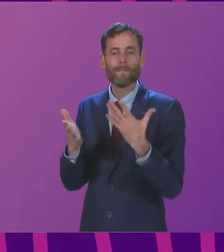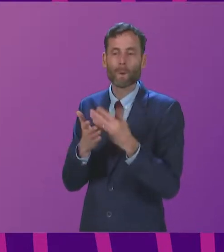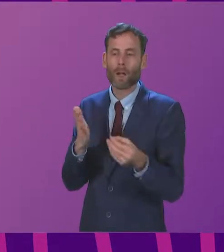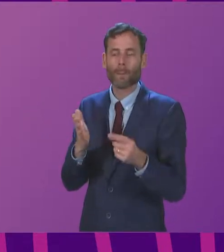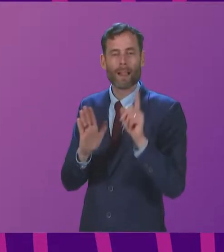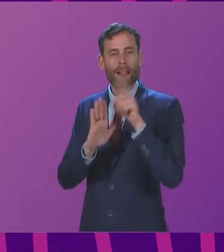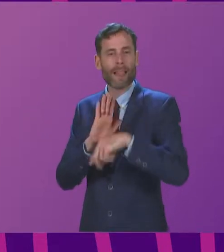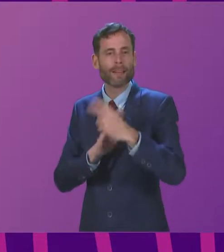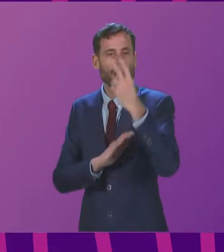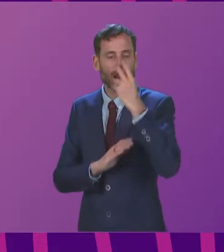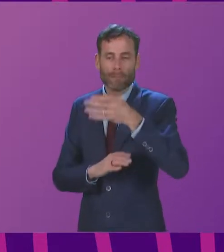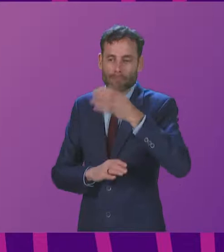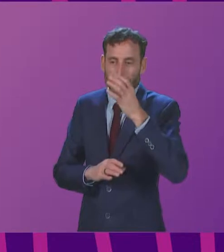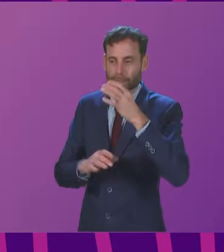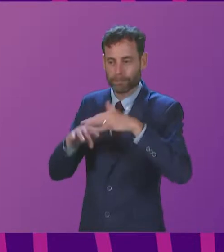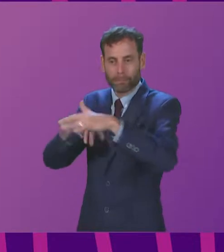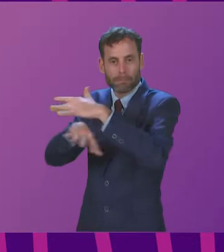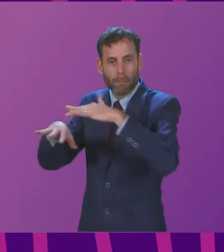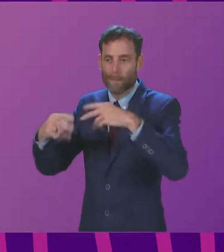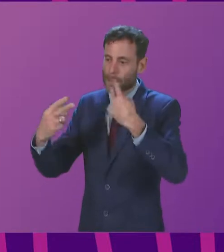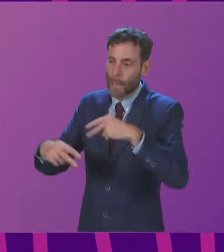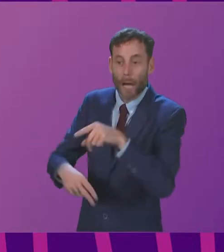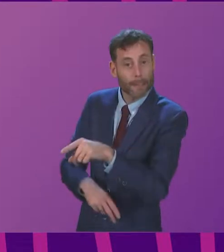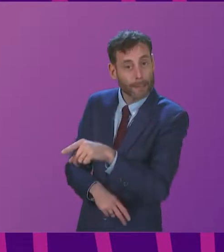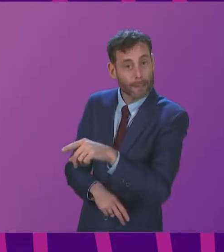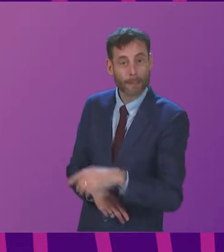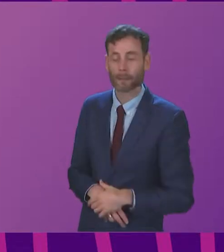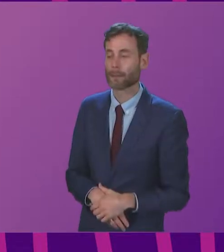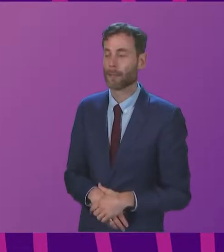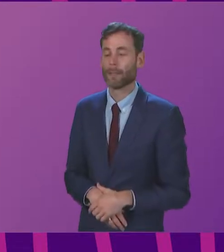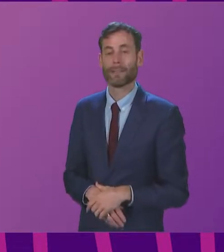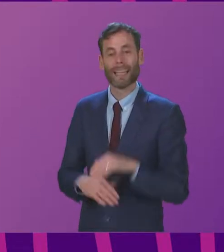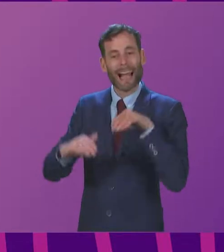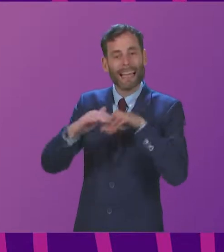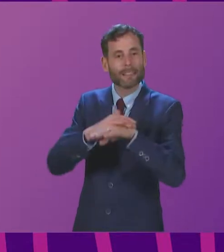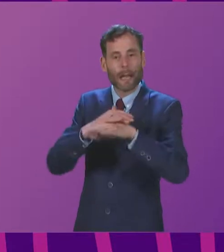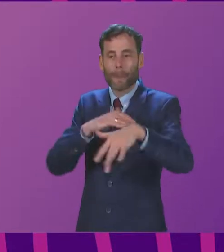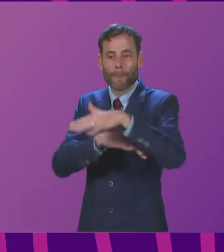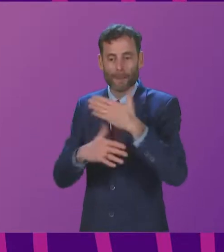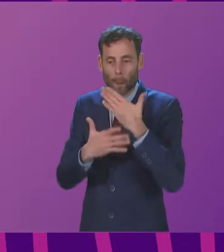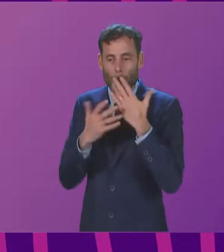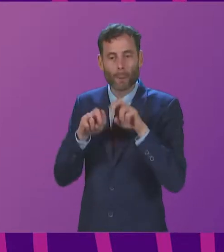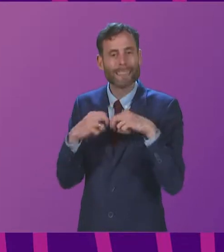premises with a designated area for dancing, unseated indoor events with 500 people or more,